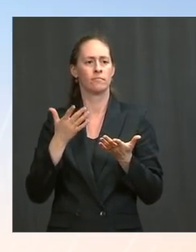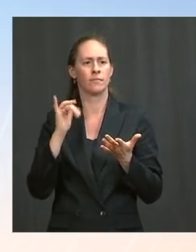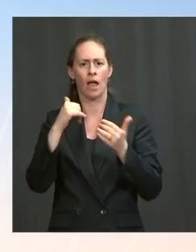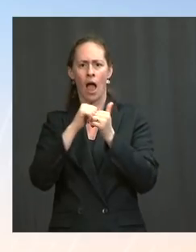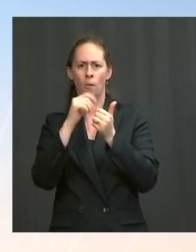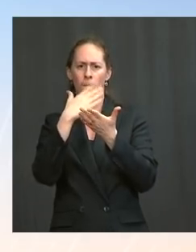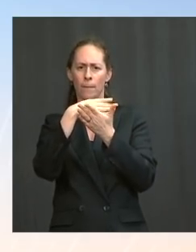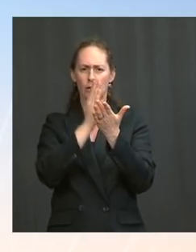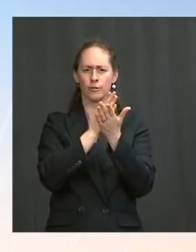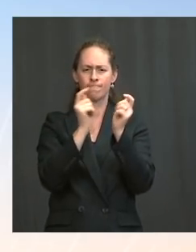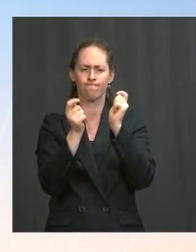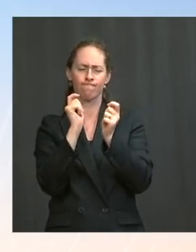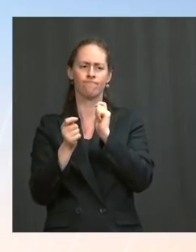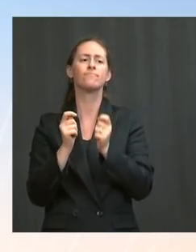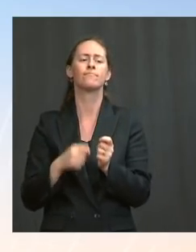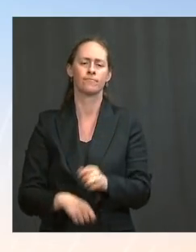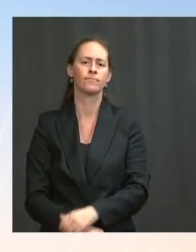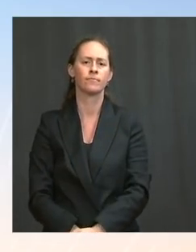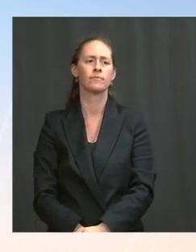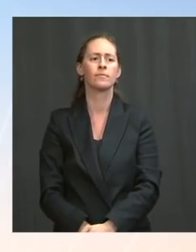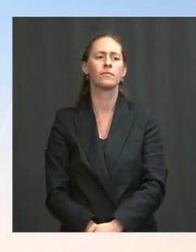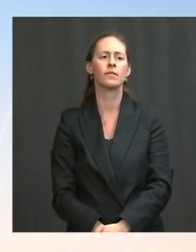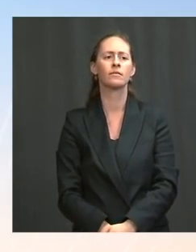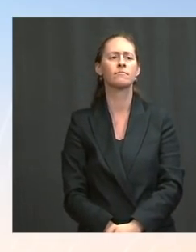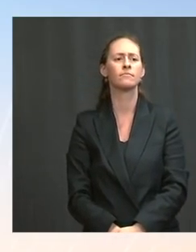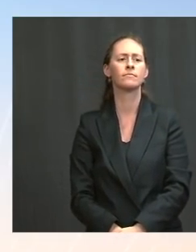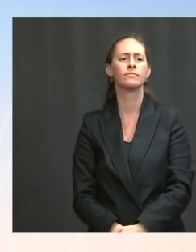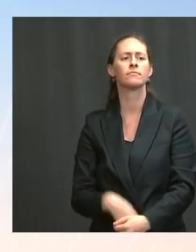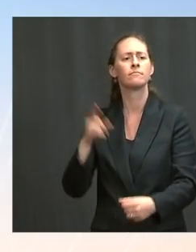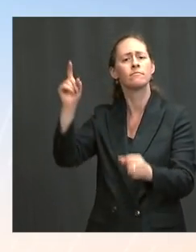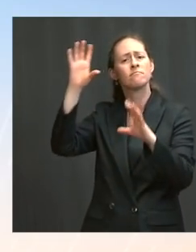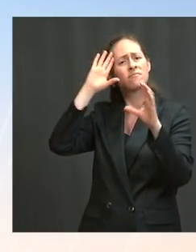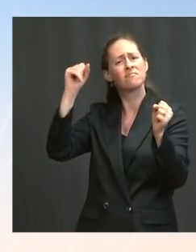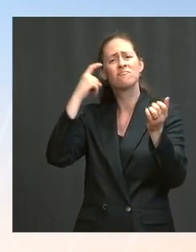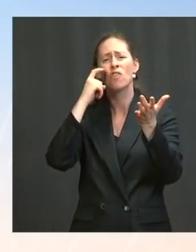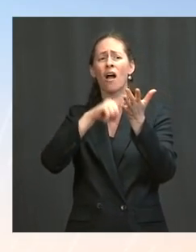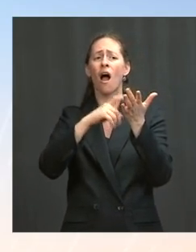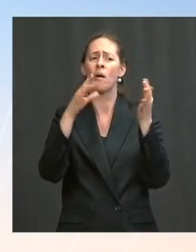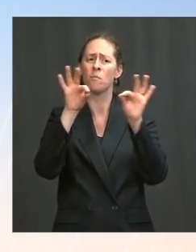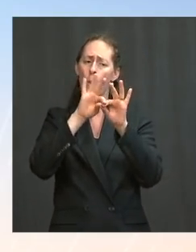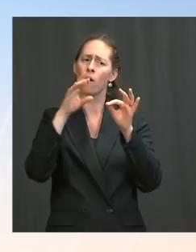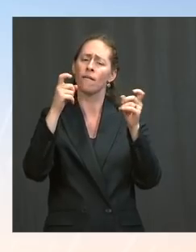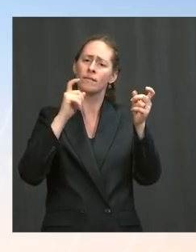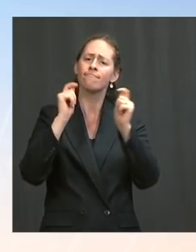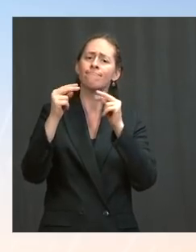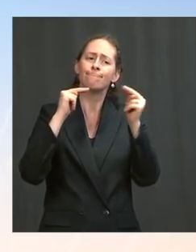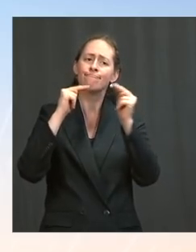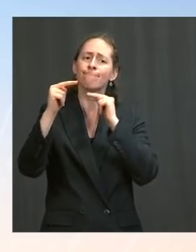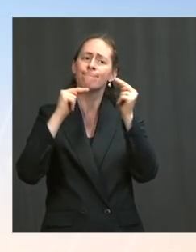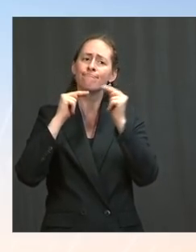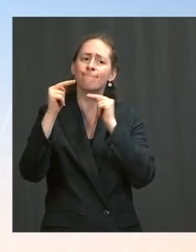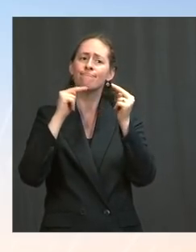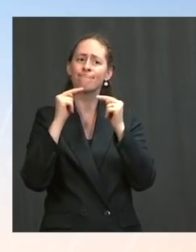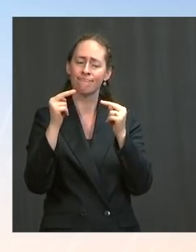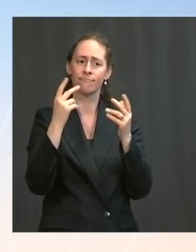But he also recognizes there are important discussions, negotiations that are going to happen between even members of the Democratic Party on this path forward.